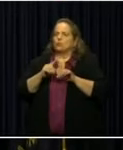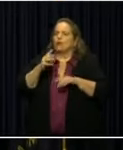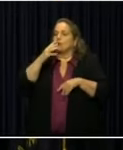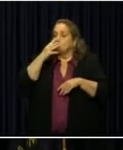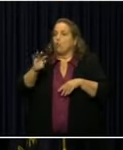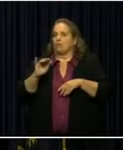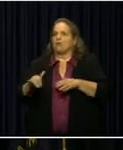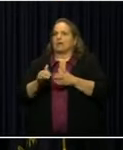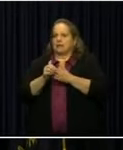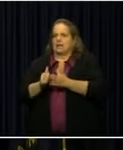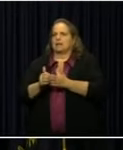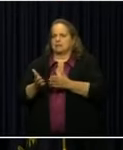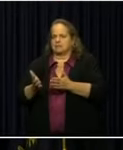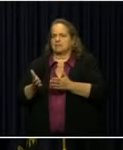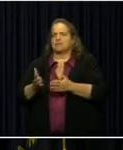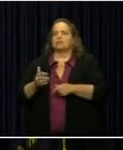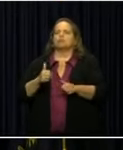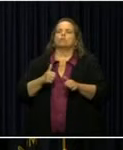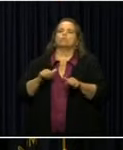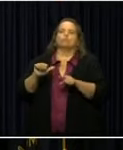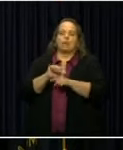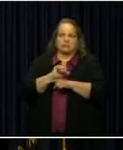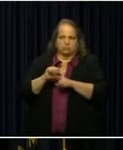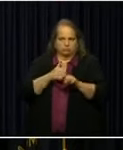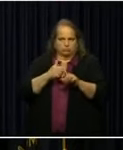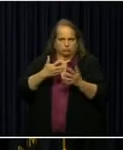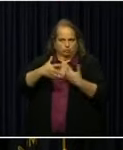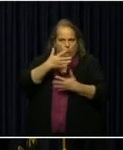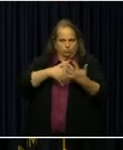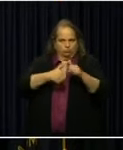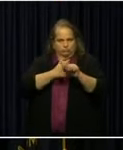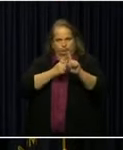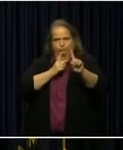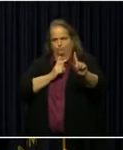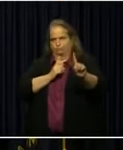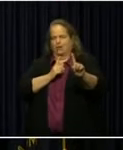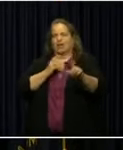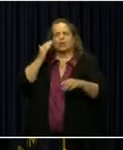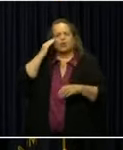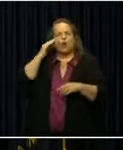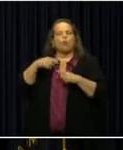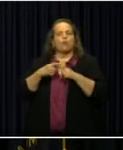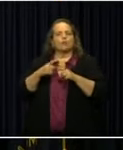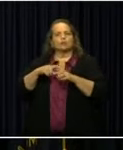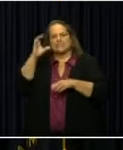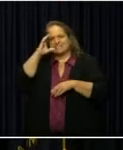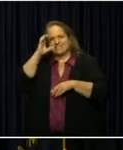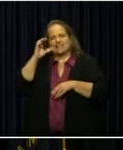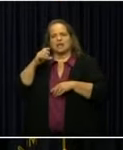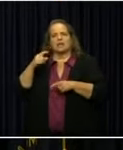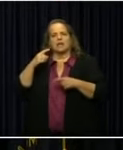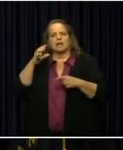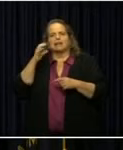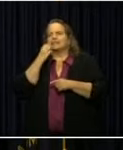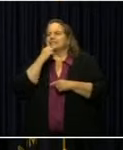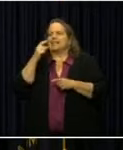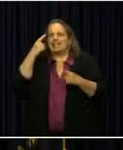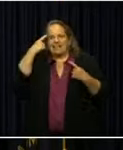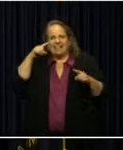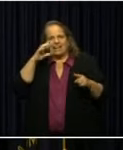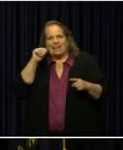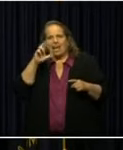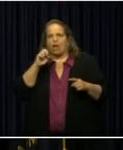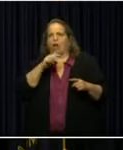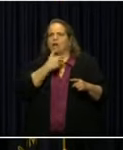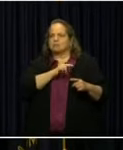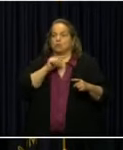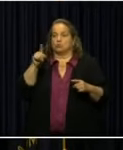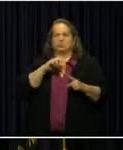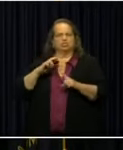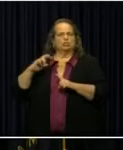GET TO EVERYBODY, BUT WE HAD